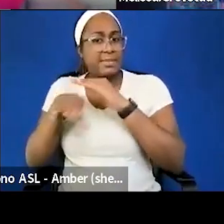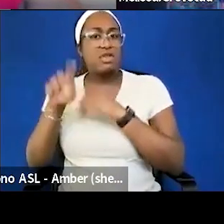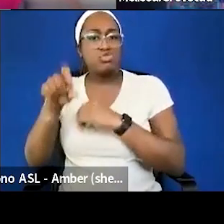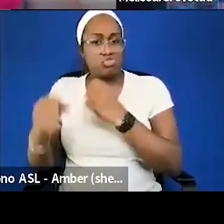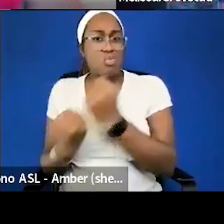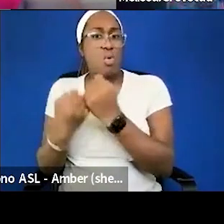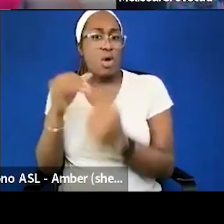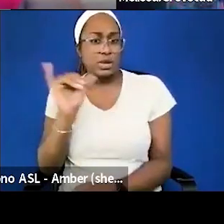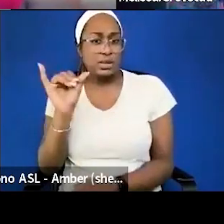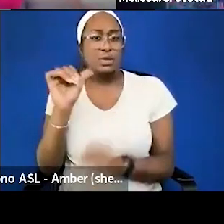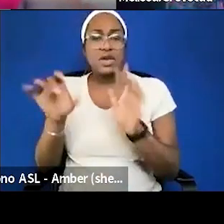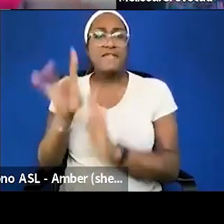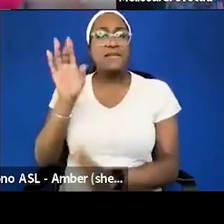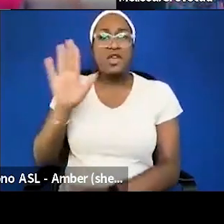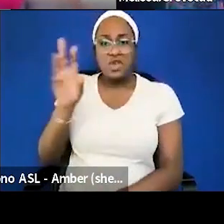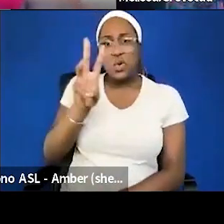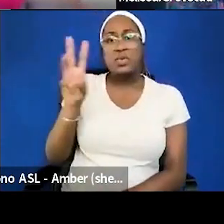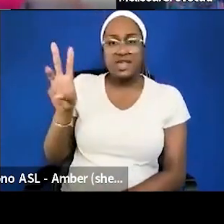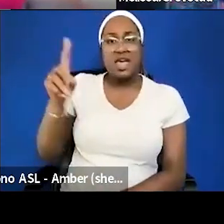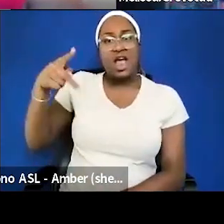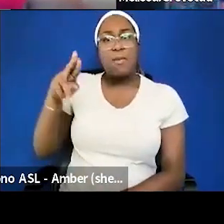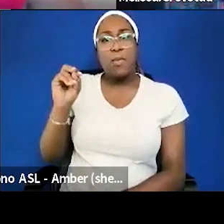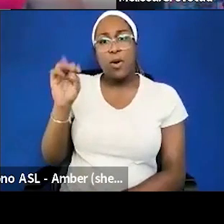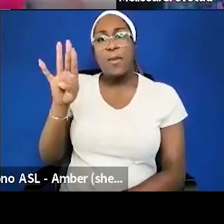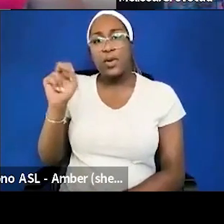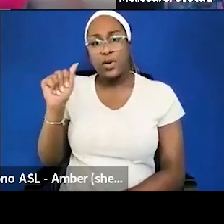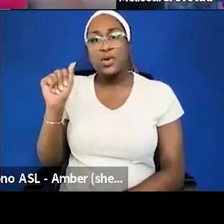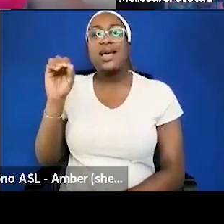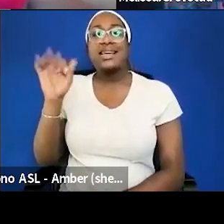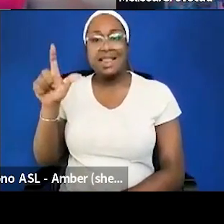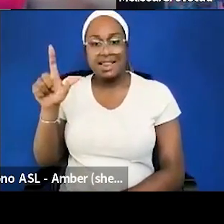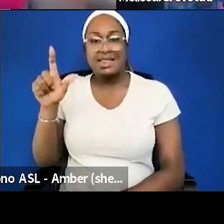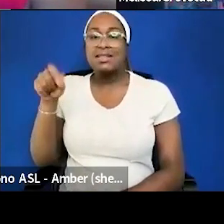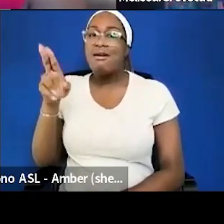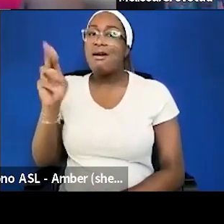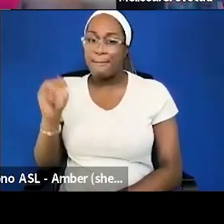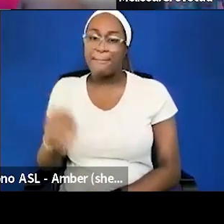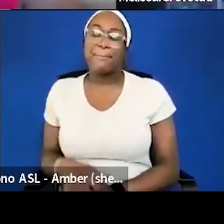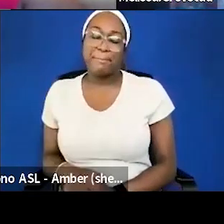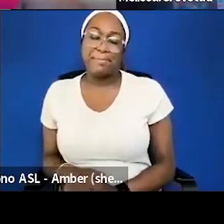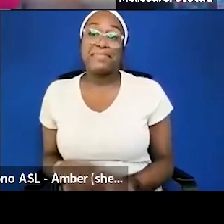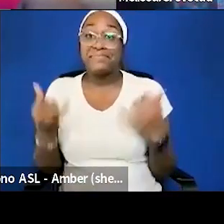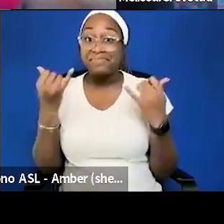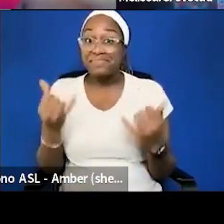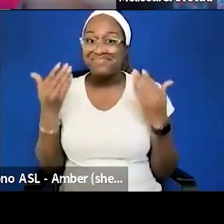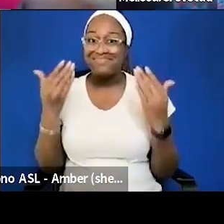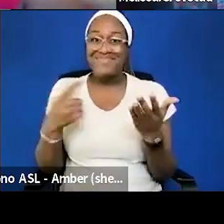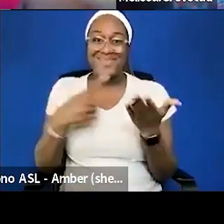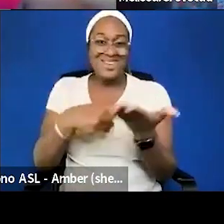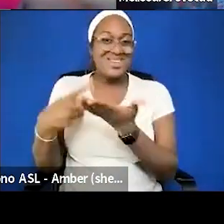You can find them on their website at probonoasl.com. Now let's get into talking about beauty,